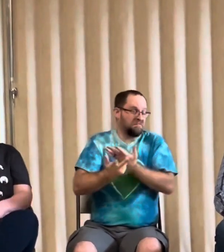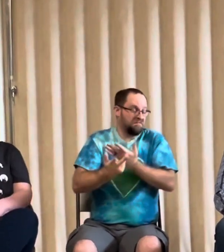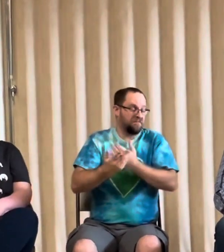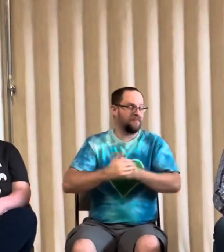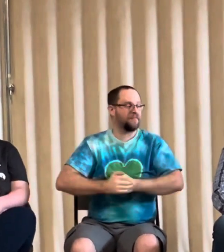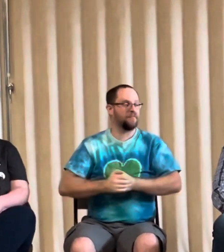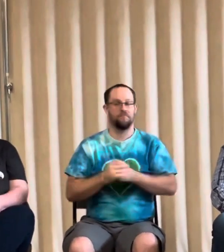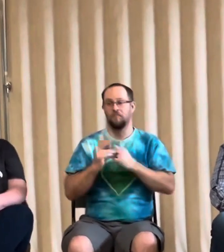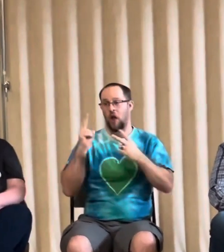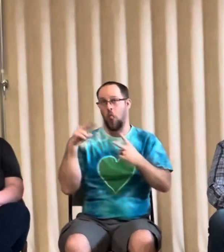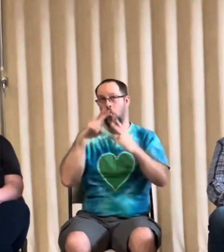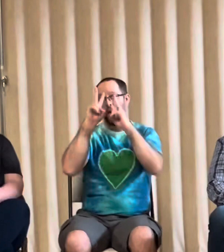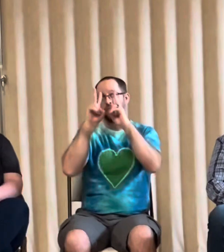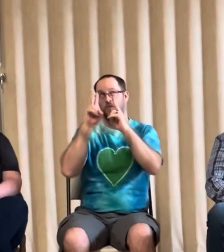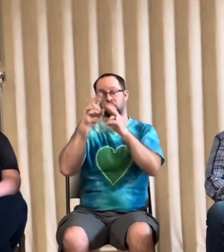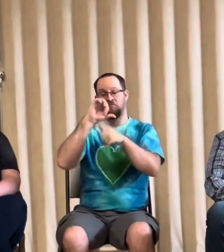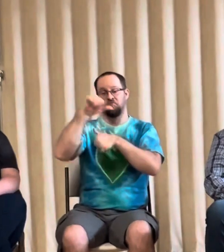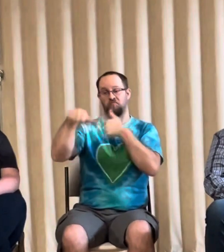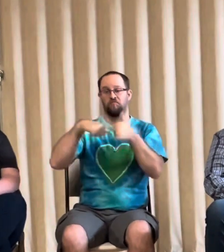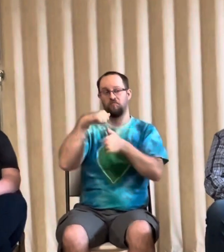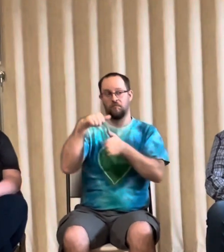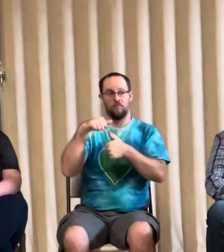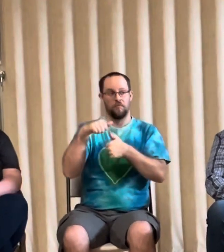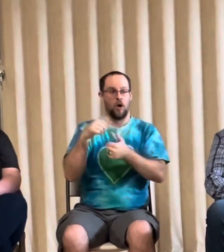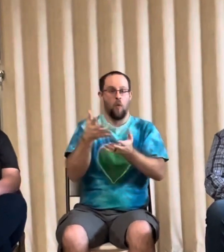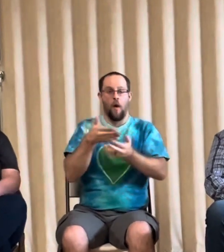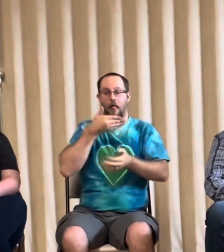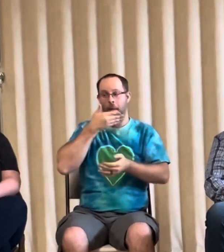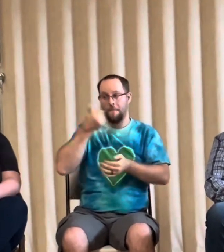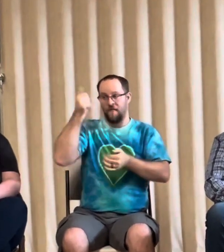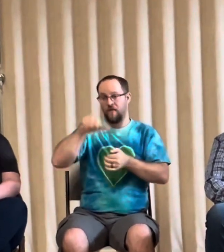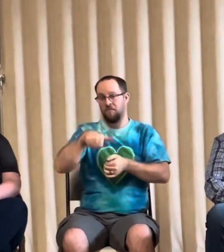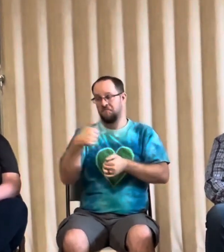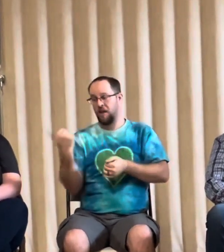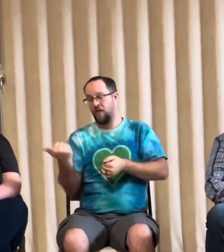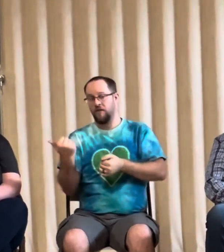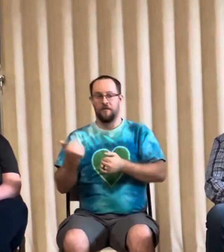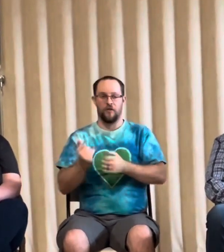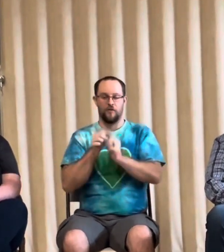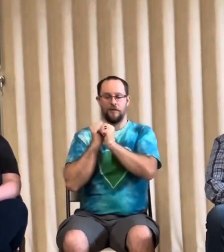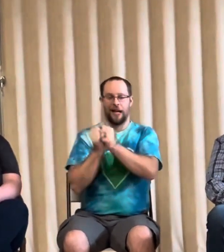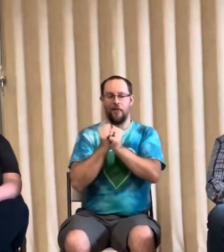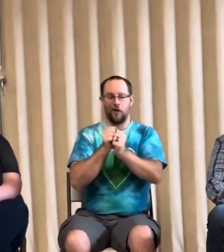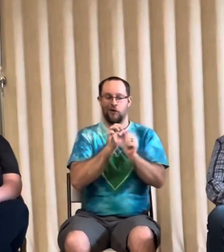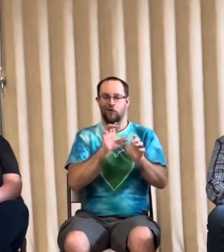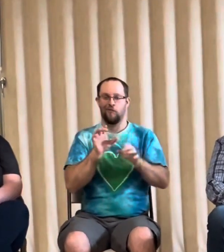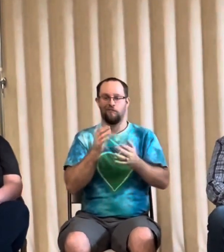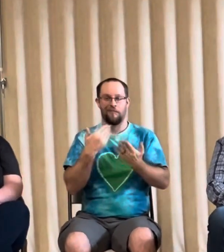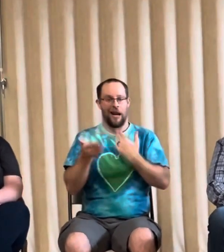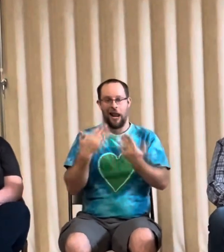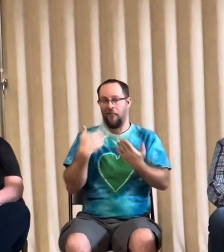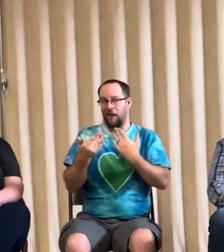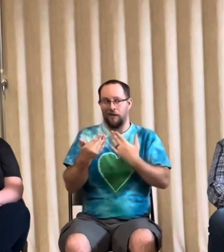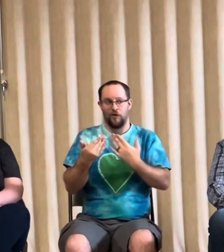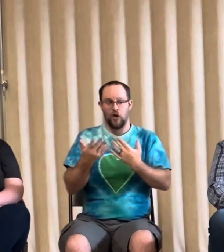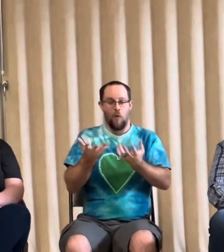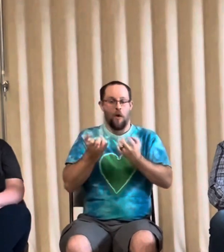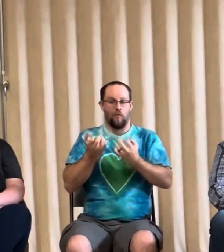Look up to one another, want the best for others, together you can do anything when push comes to shove.